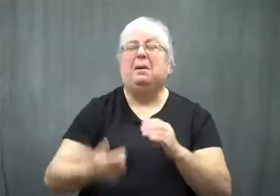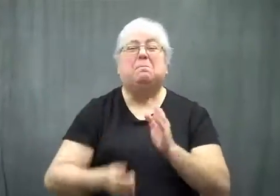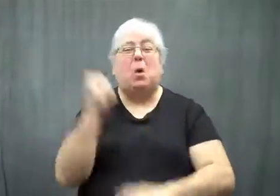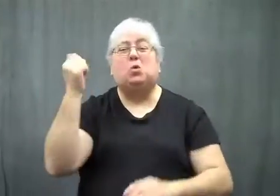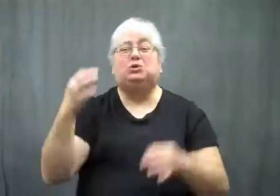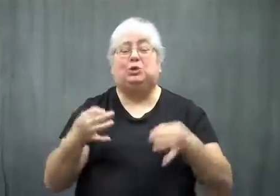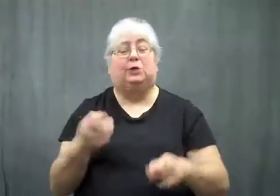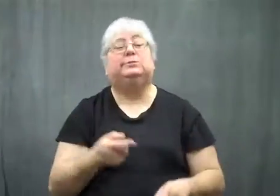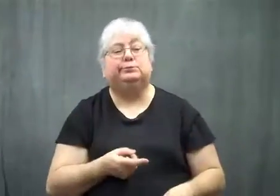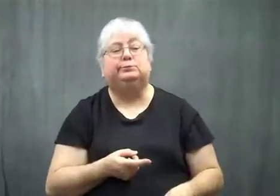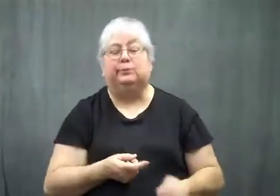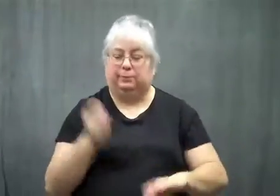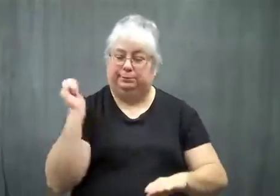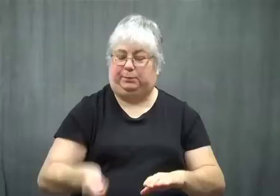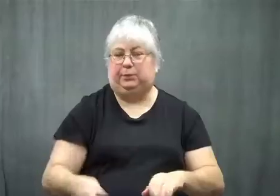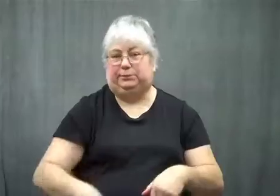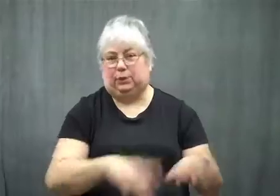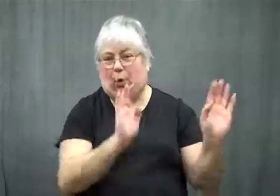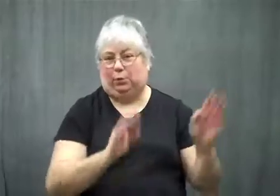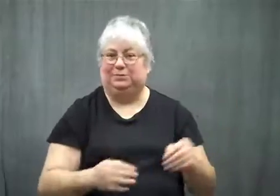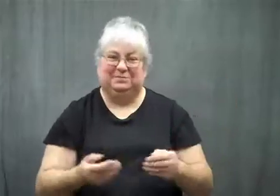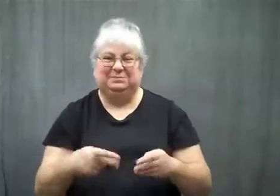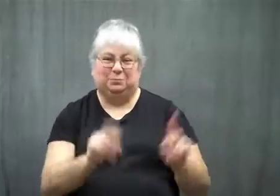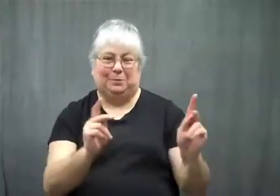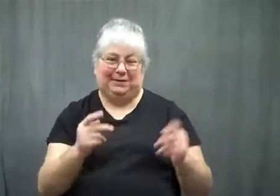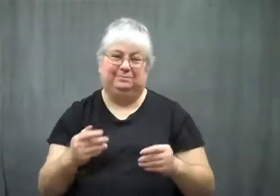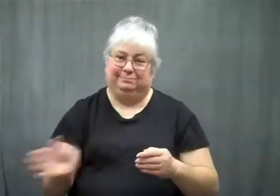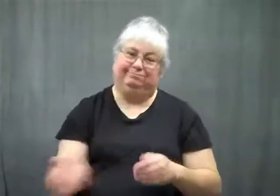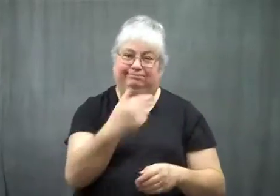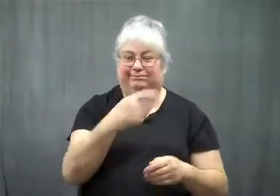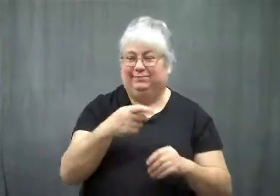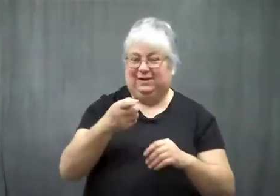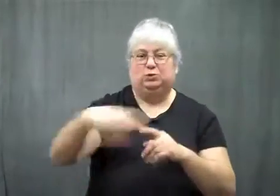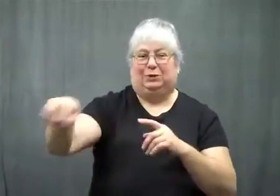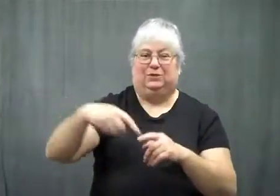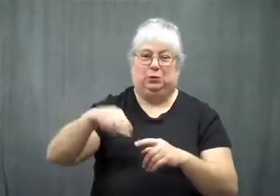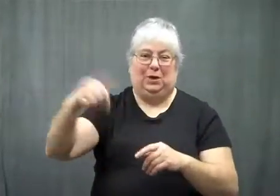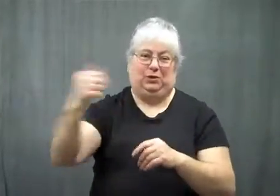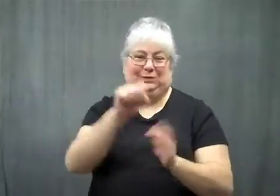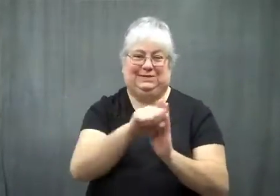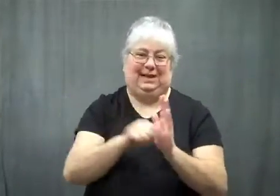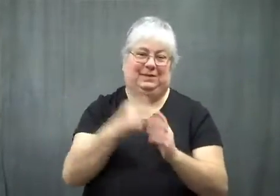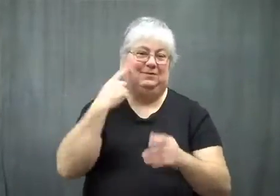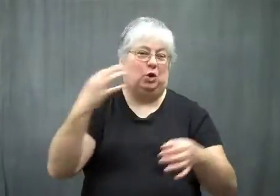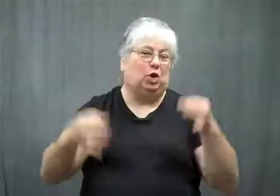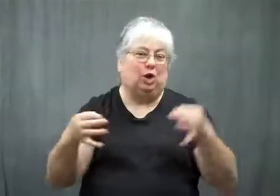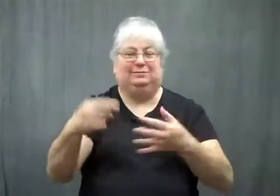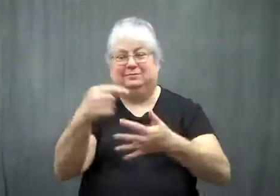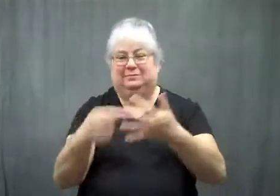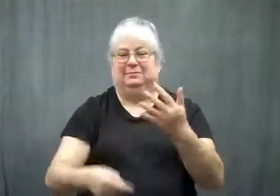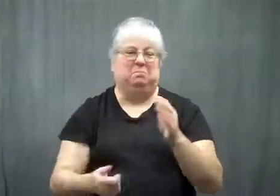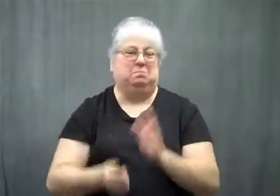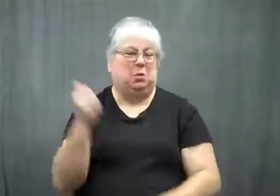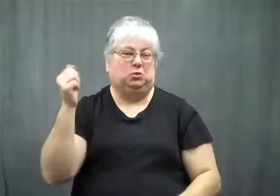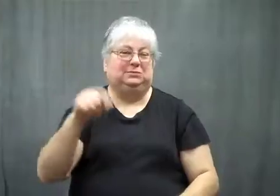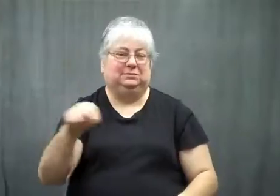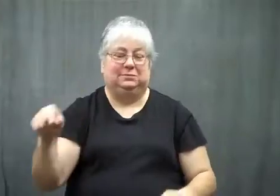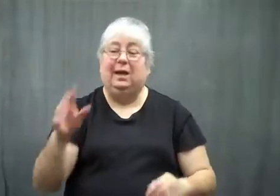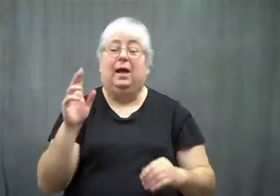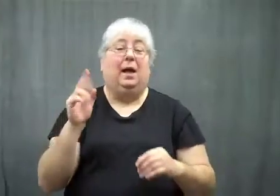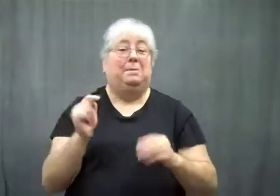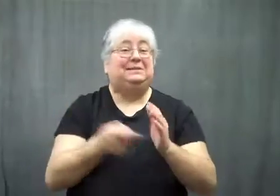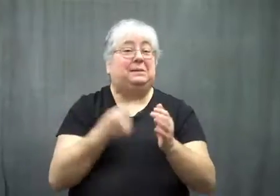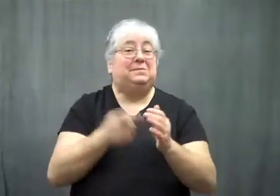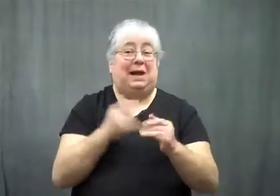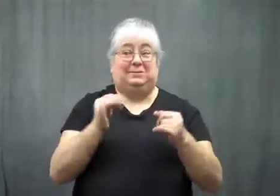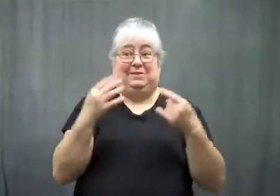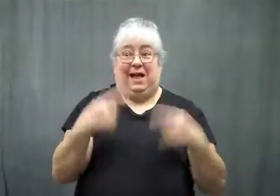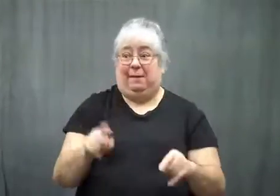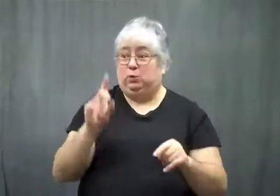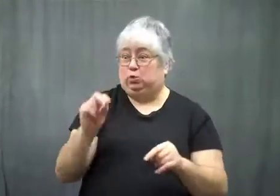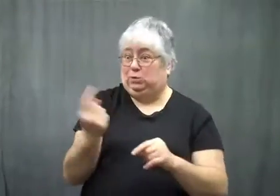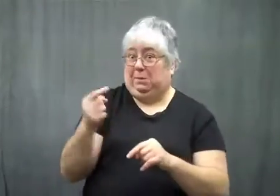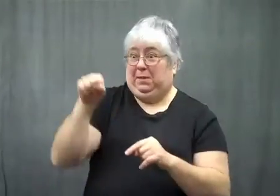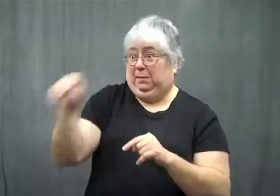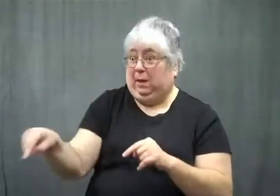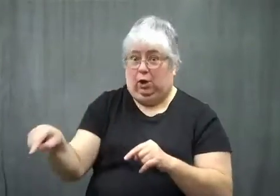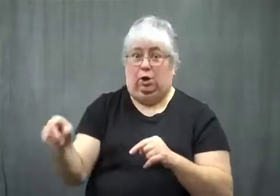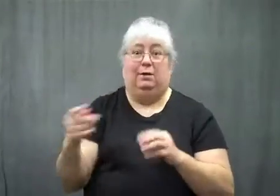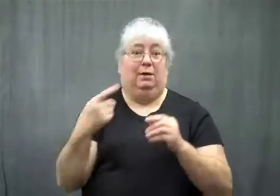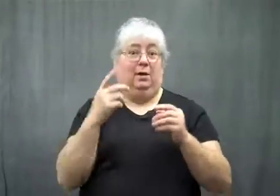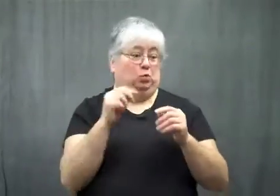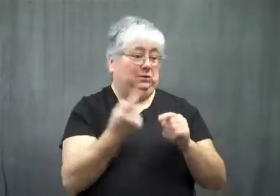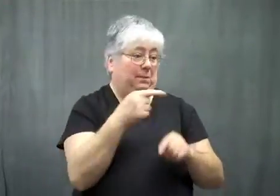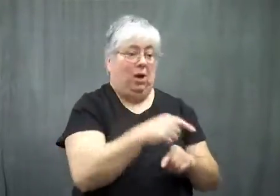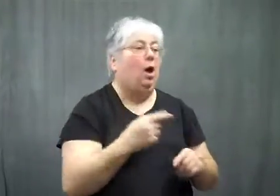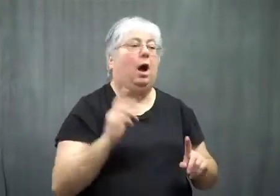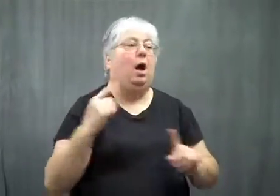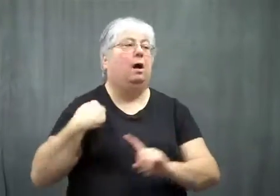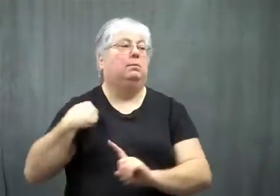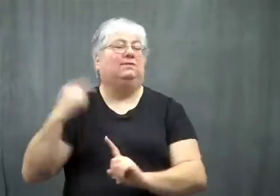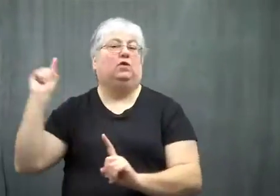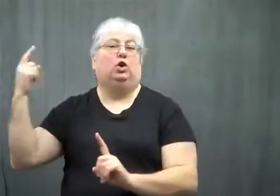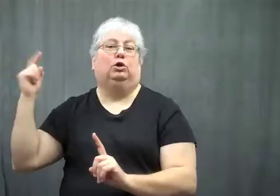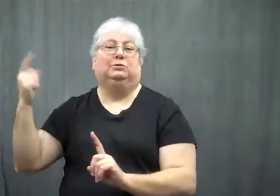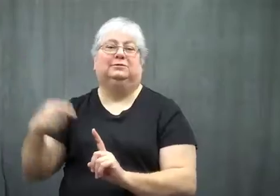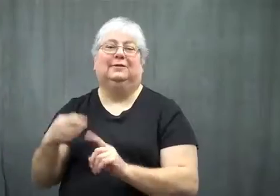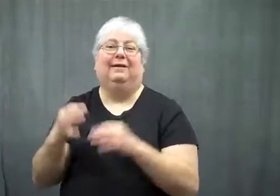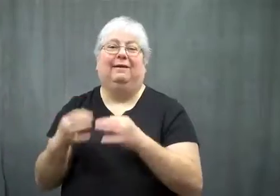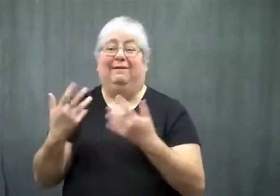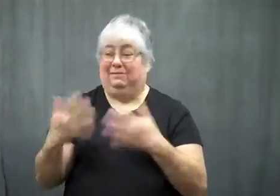Most judges will approve the request and allow the prisoner to be tried in the other state's courts.